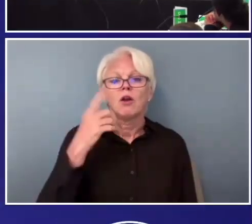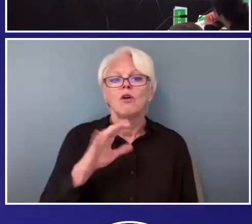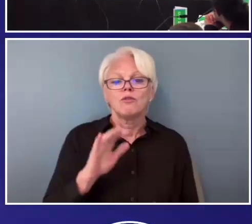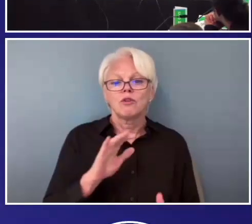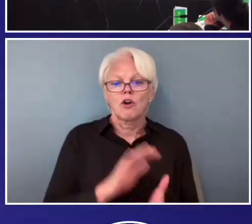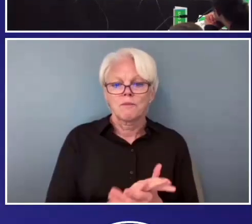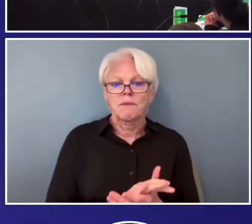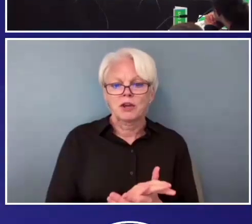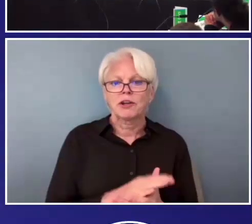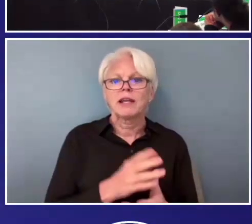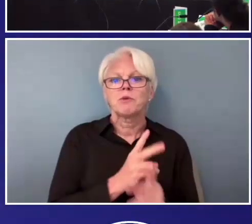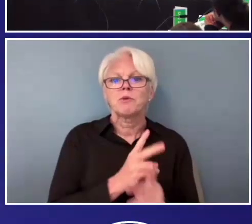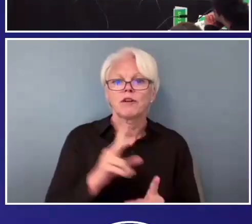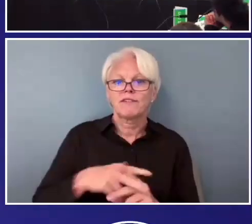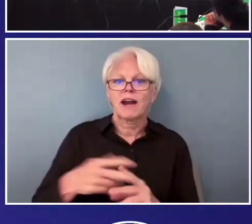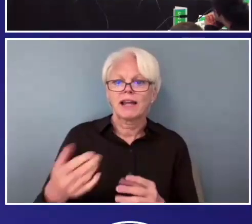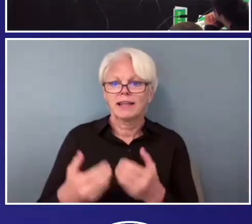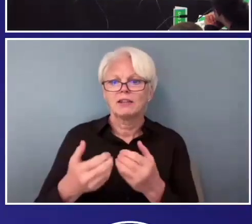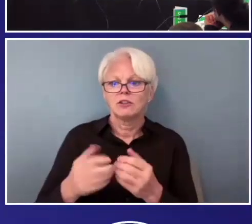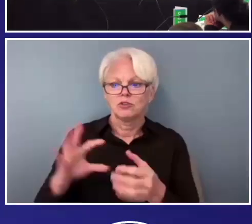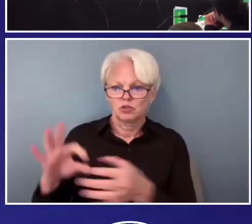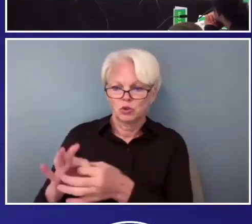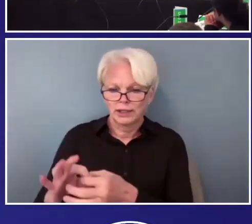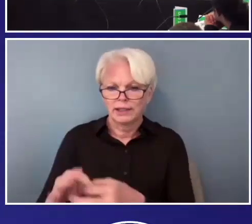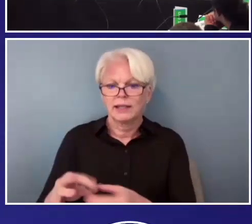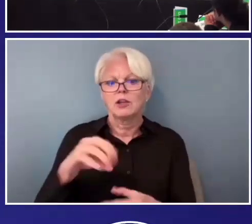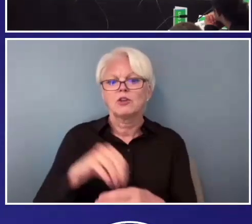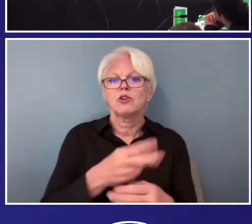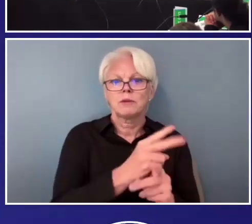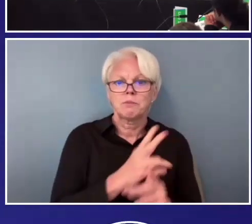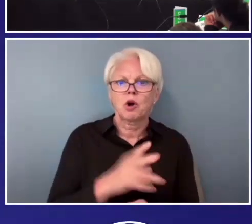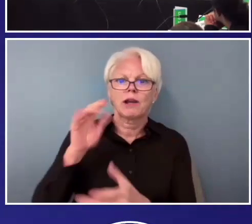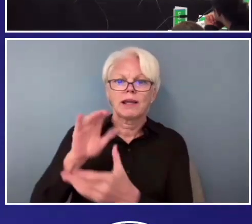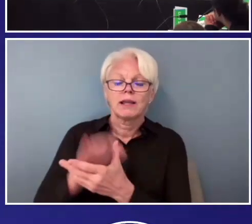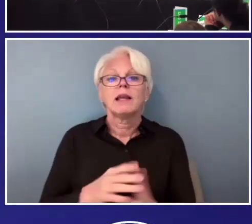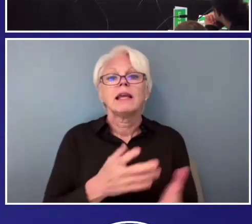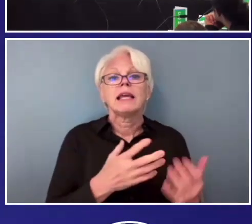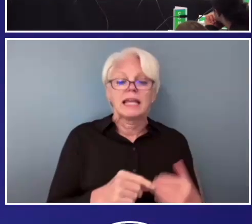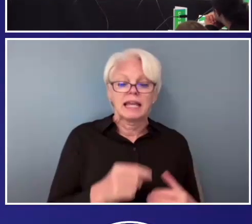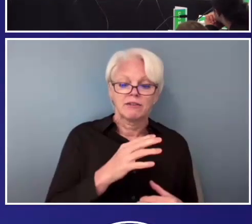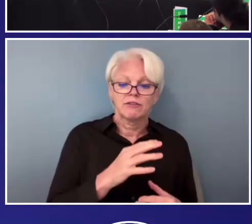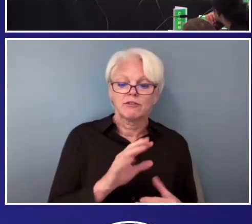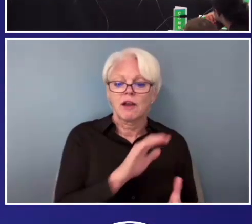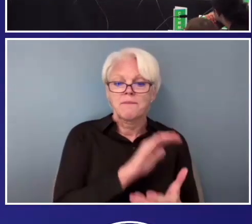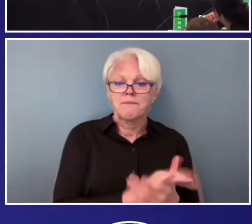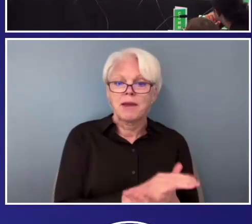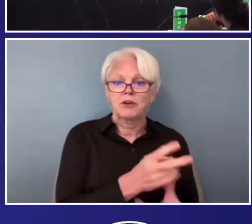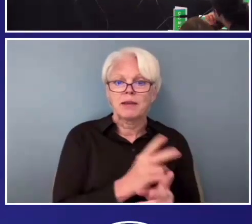AGI includes both the borrower and spouse's income and for married filing separately, it's only the borrower's income.